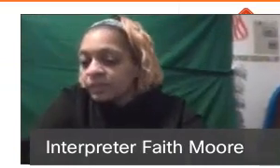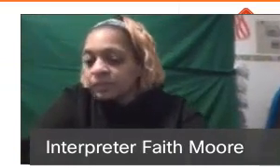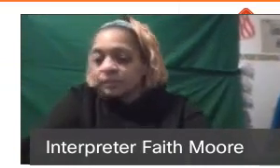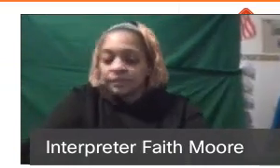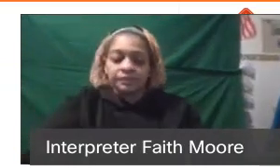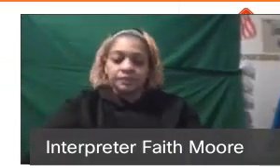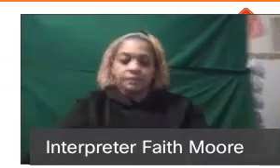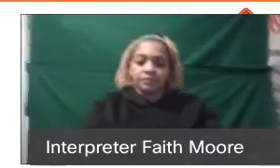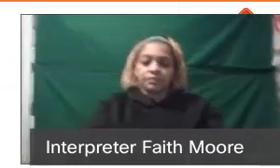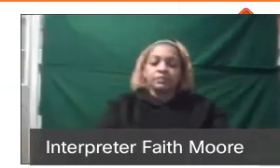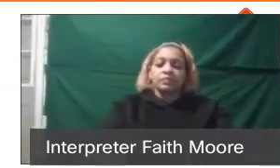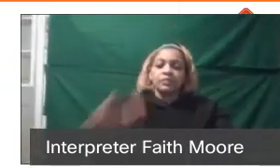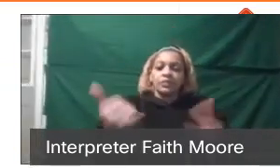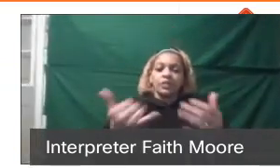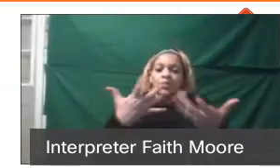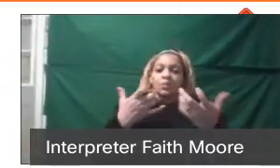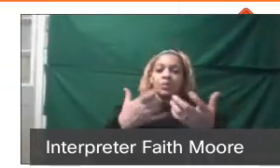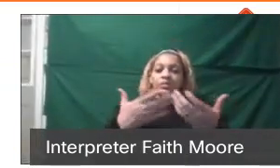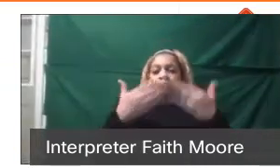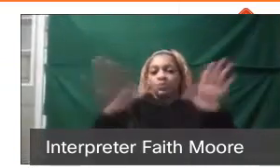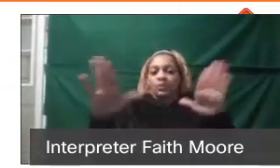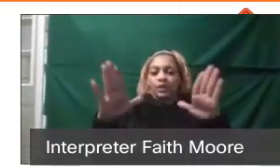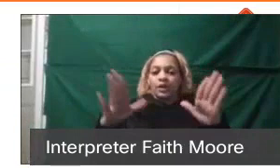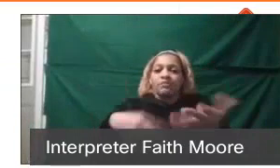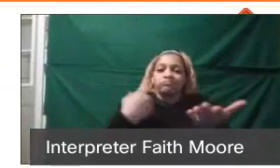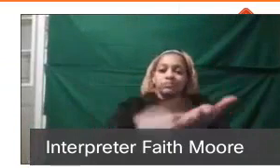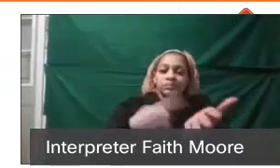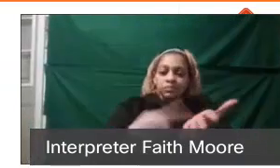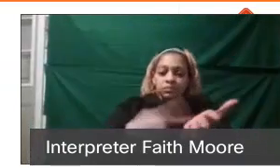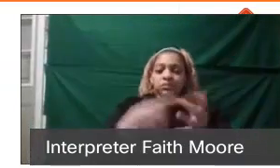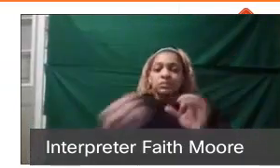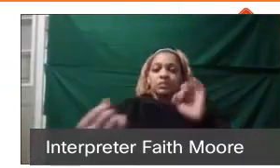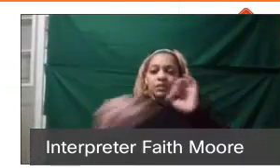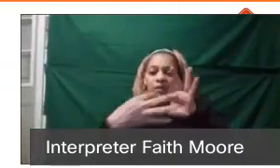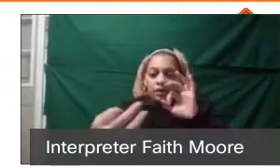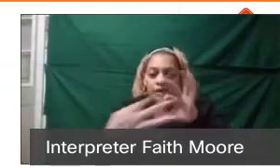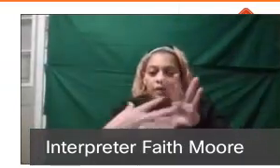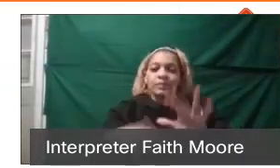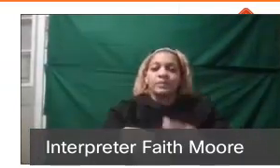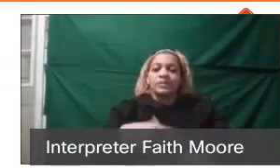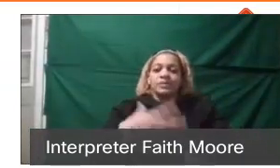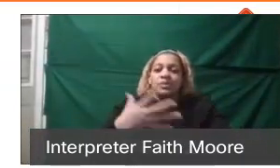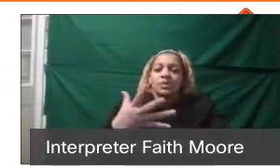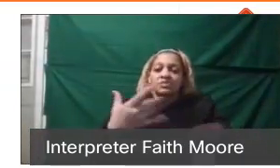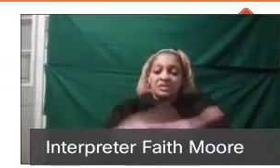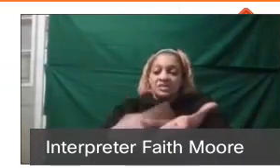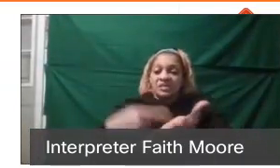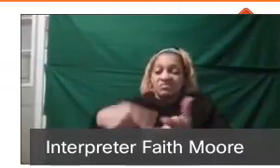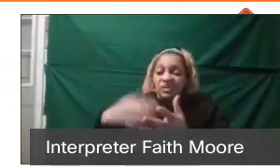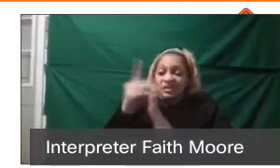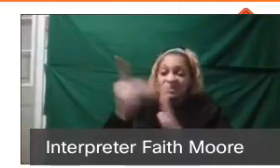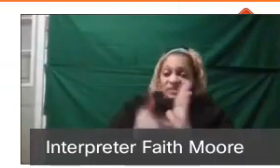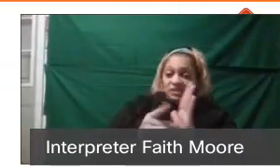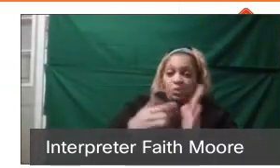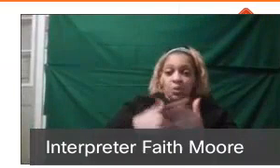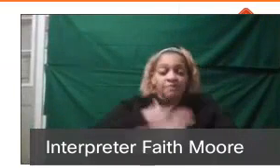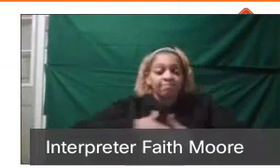Comments feedback about this presentation about design and we really we appreciate your comments and feedback and help us design.